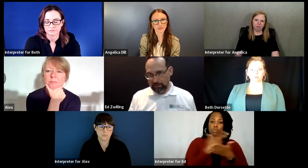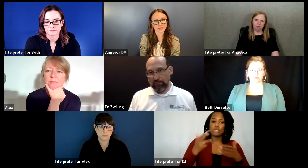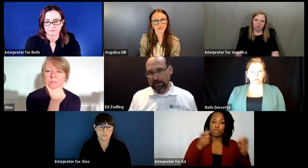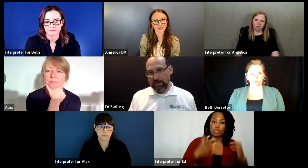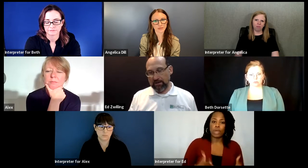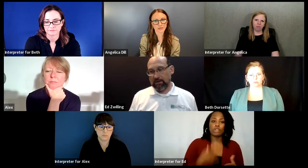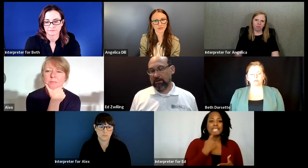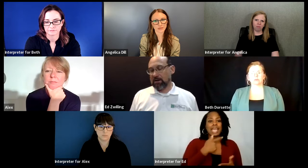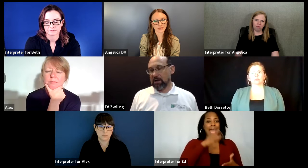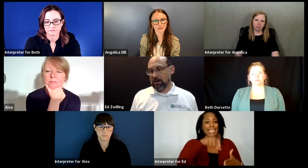Do it in writing.